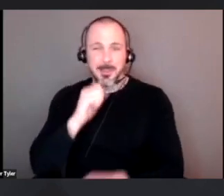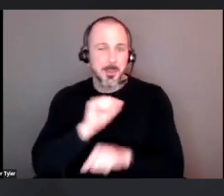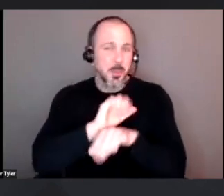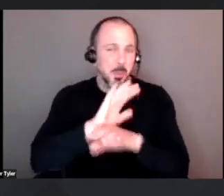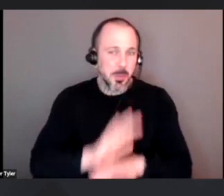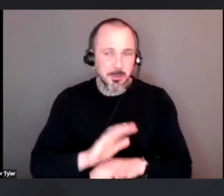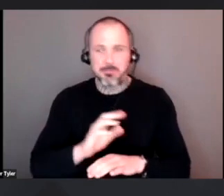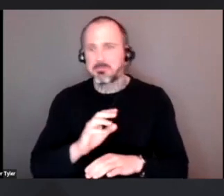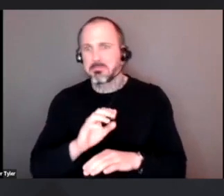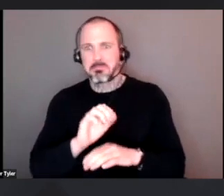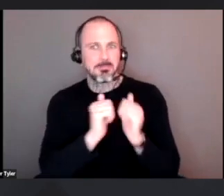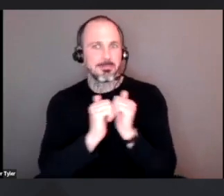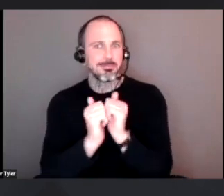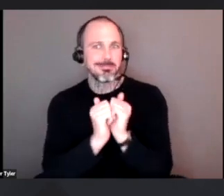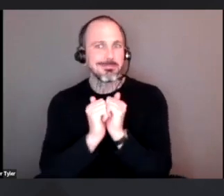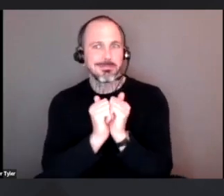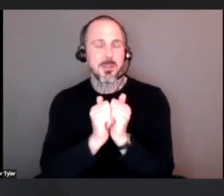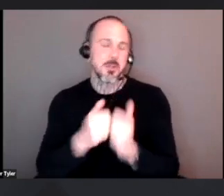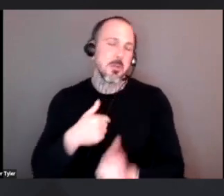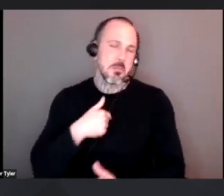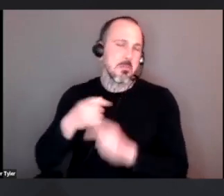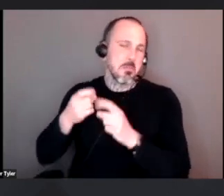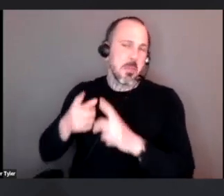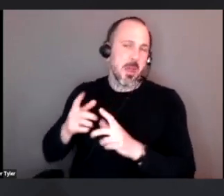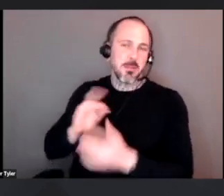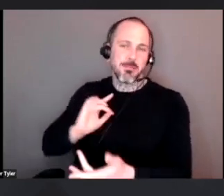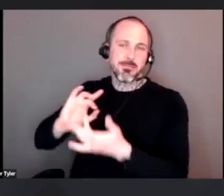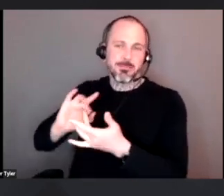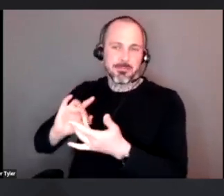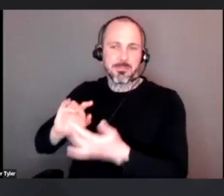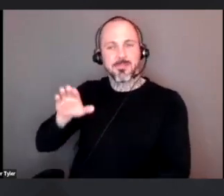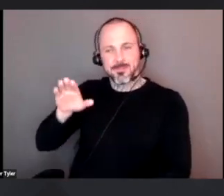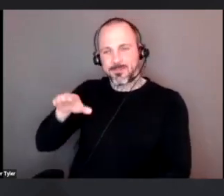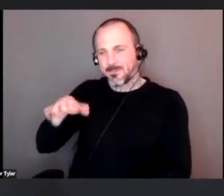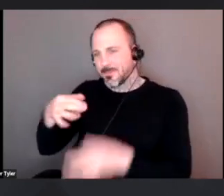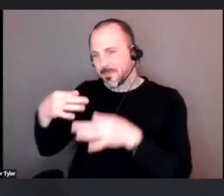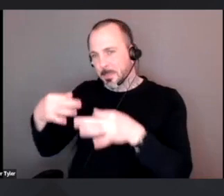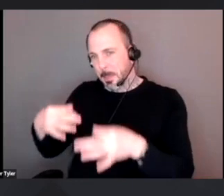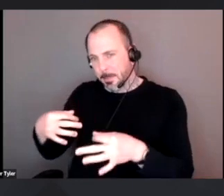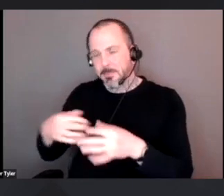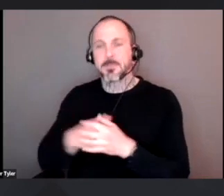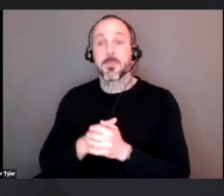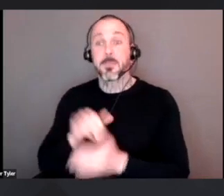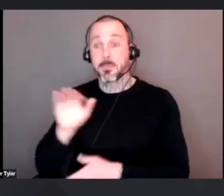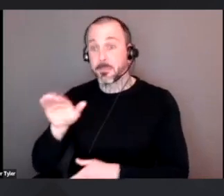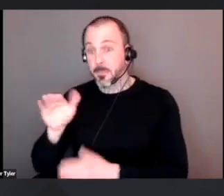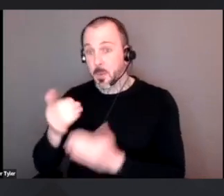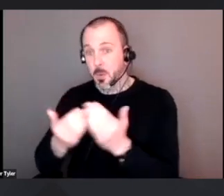when we're bringing somebody on board, think about them as a person and you know what they are and if, you know, if that was, again,